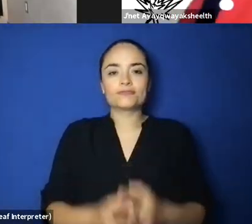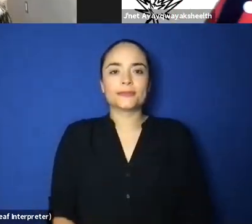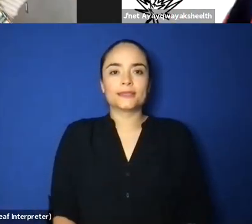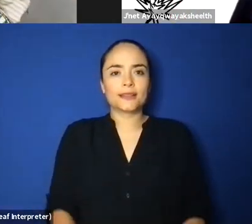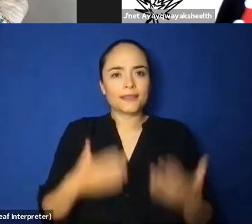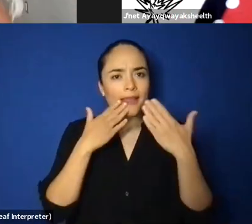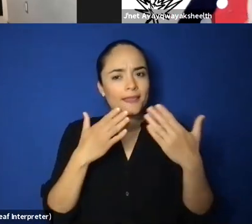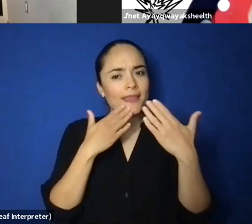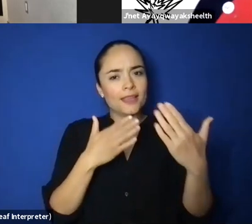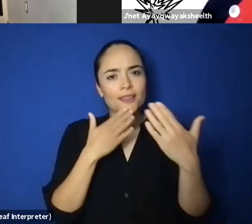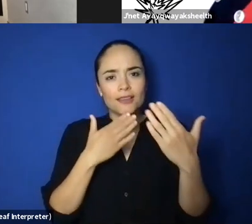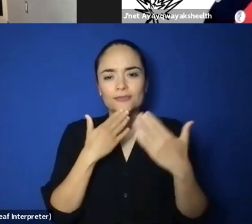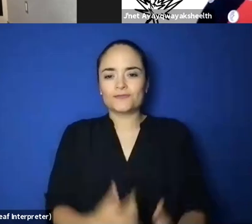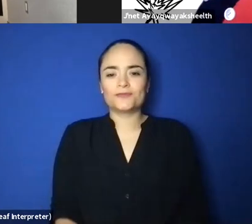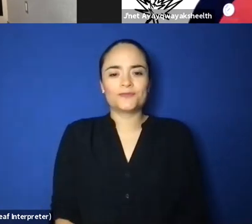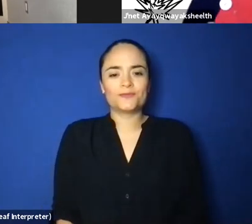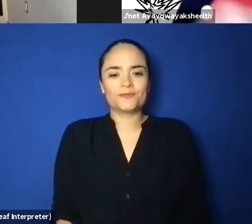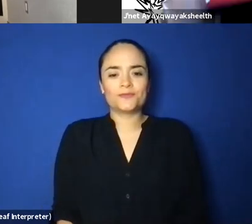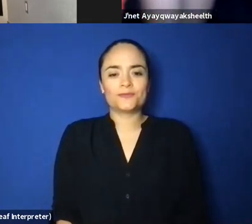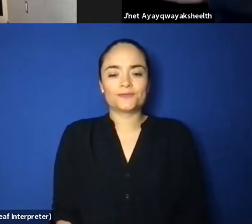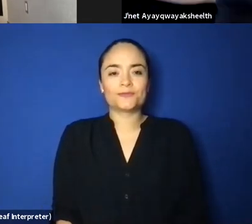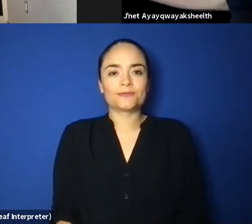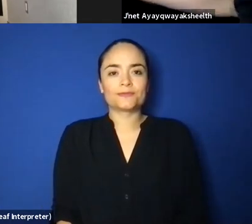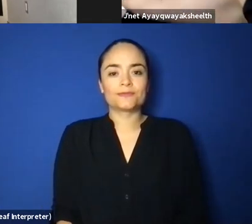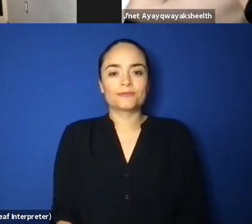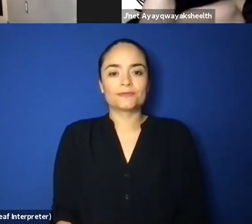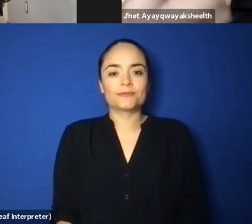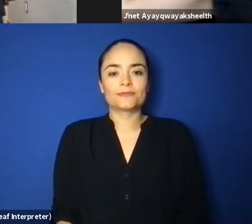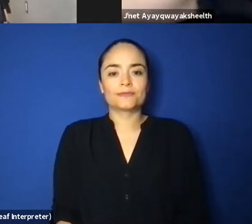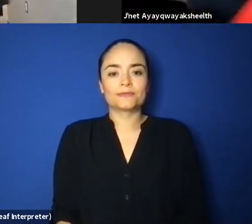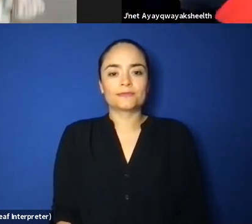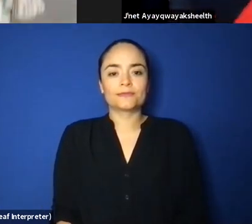Someone asked an important question, I think is worth ending on. Can girls grass dance?